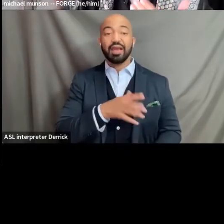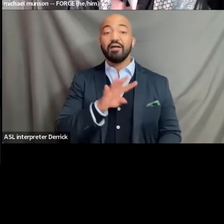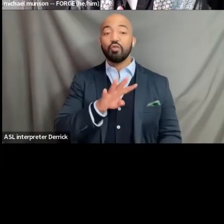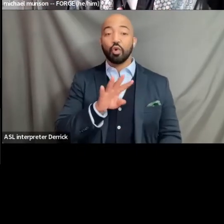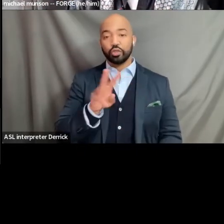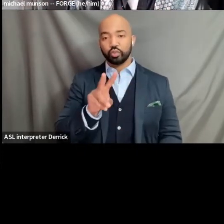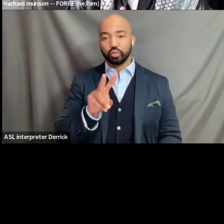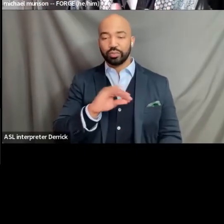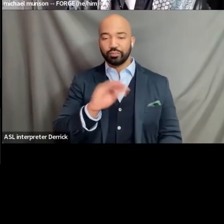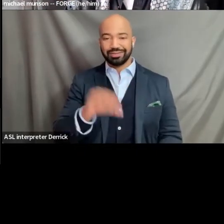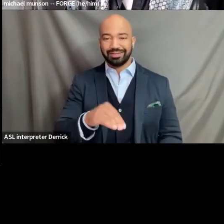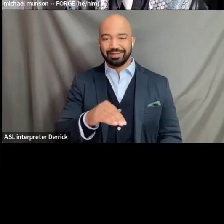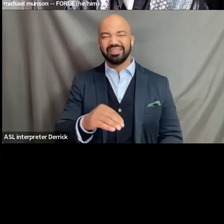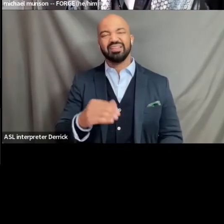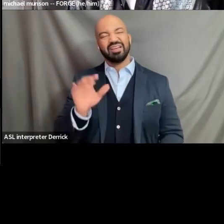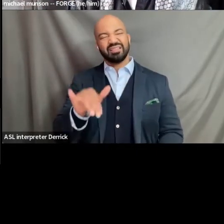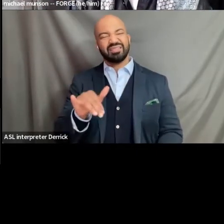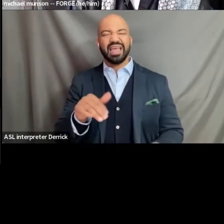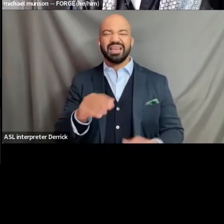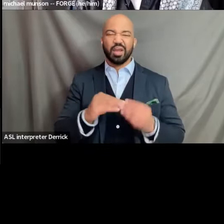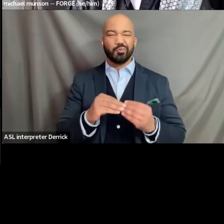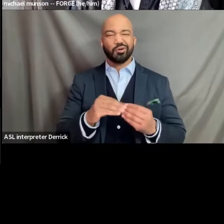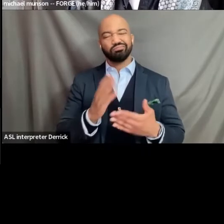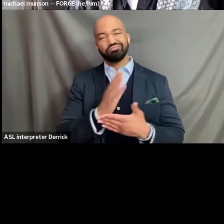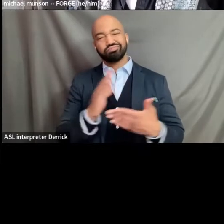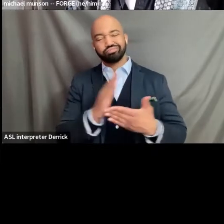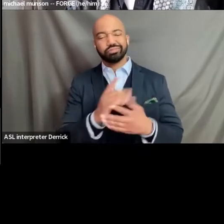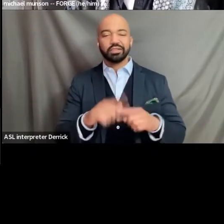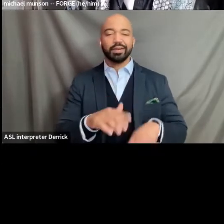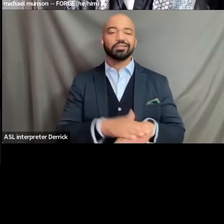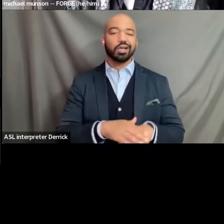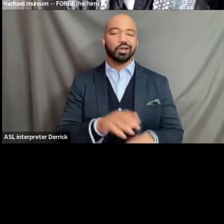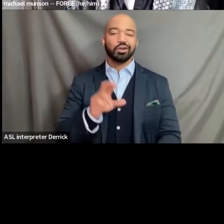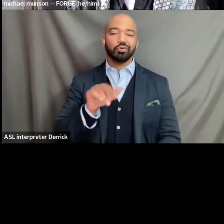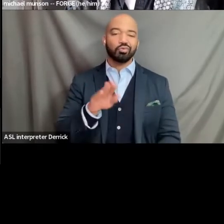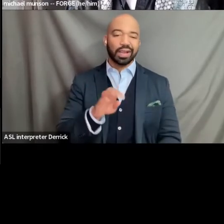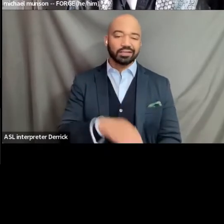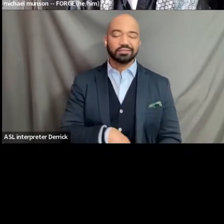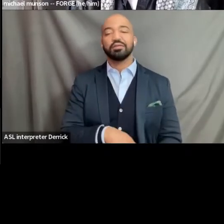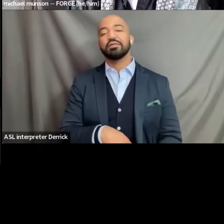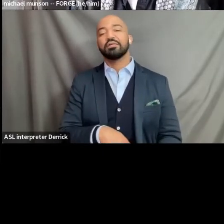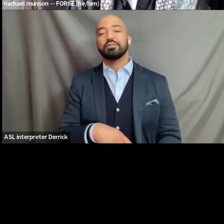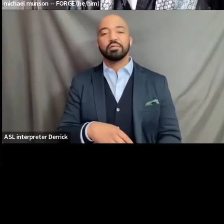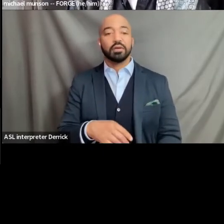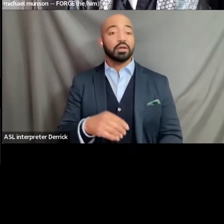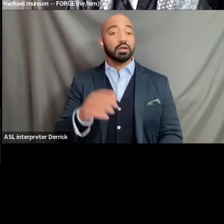it's a fluctuation where that 42% based on race, based on urban or suburban or rural